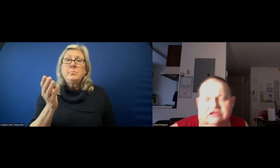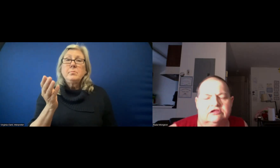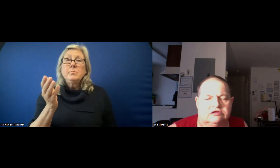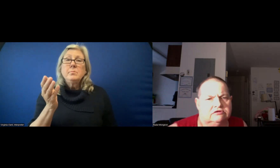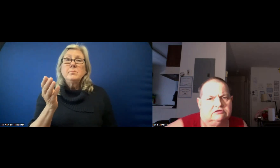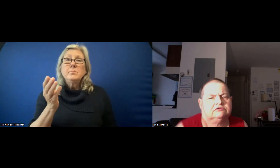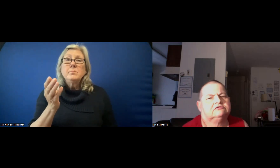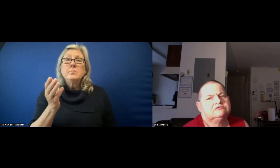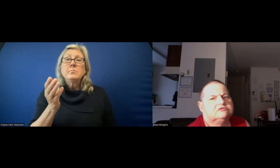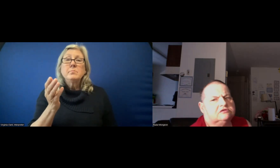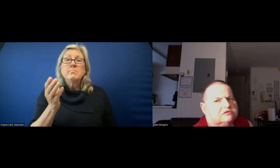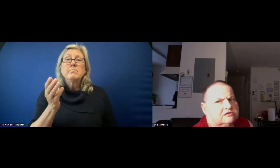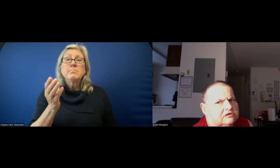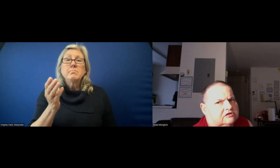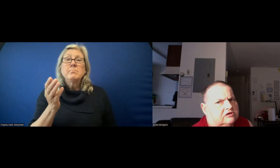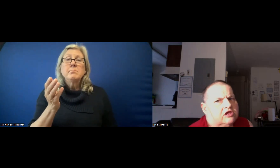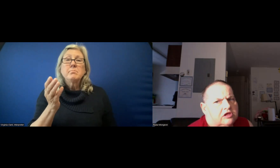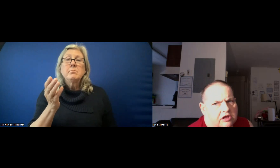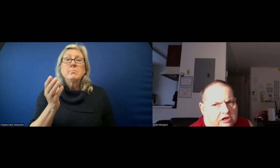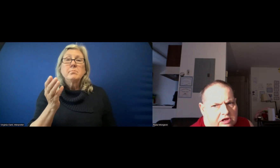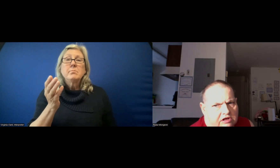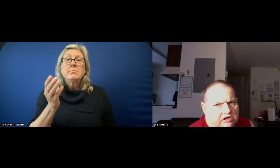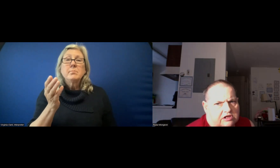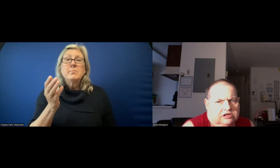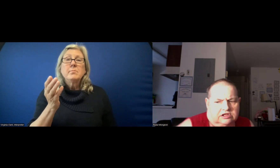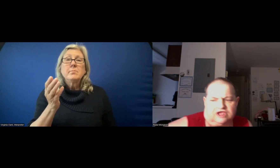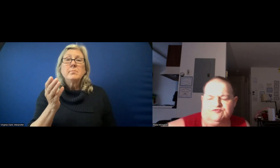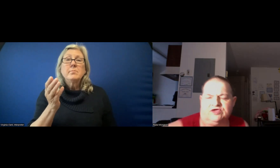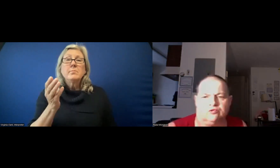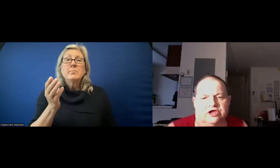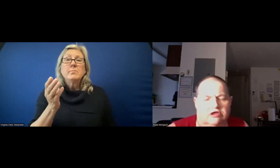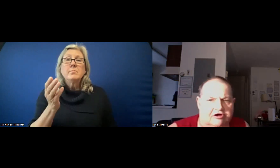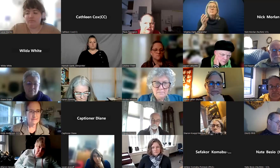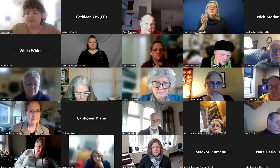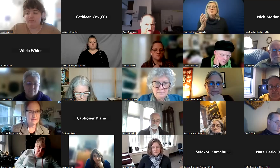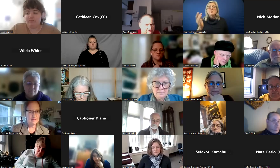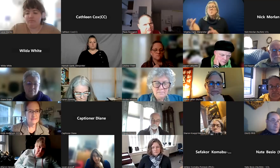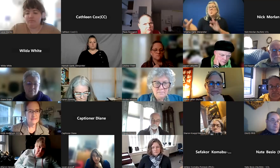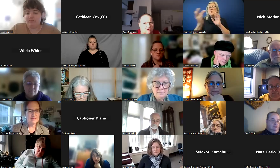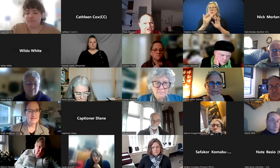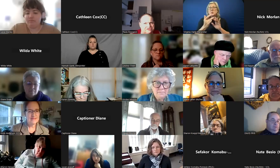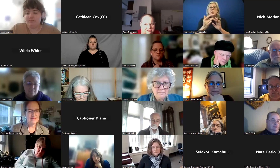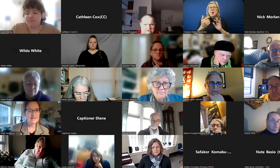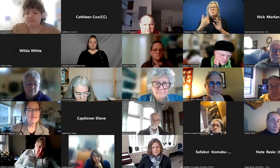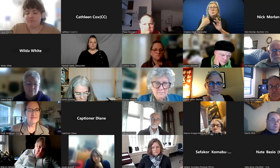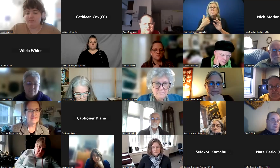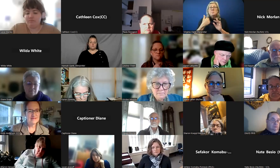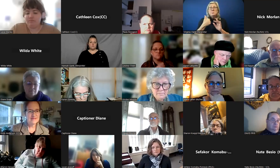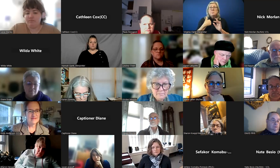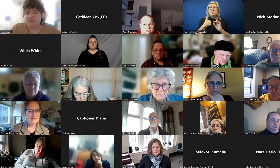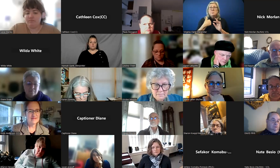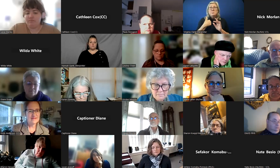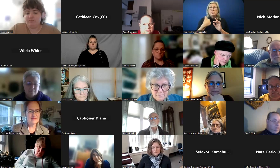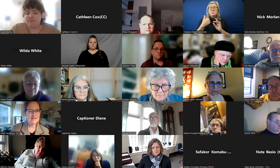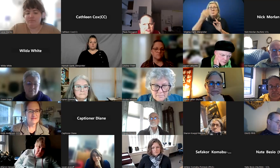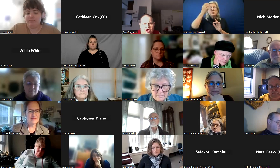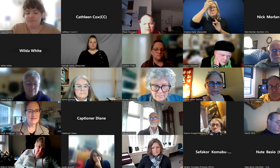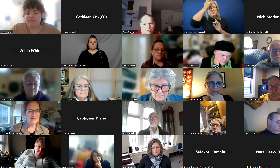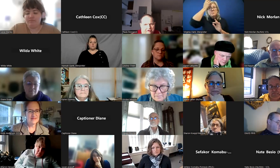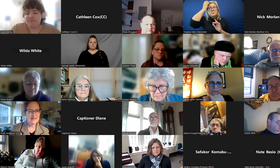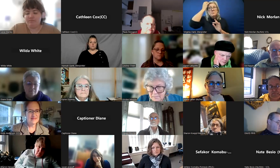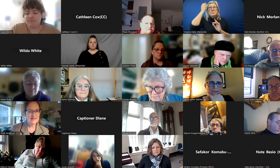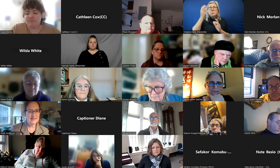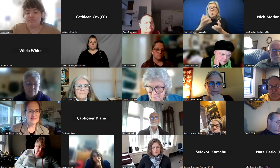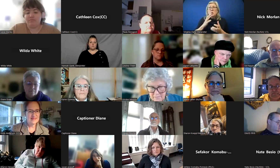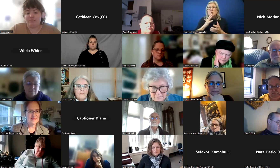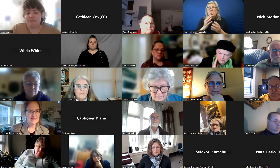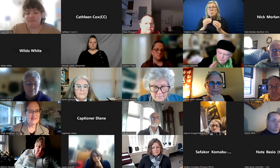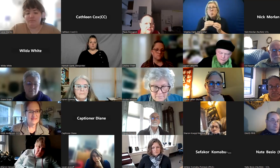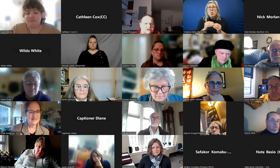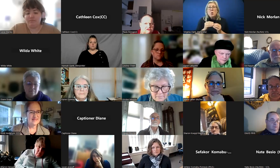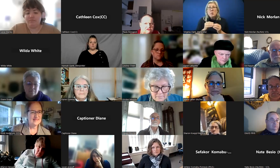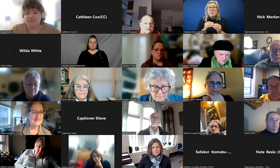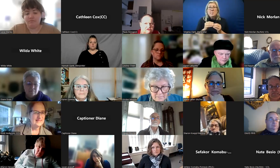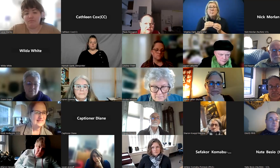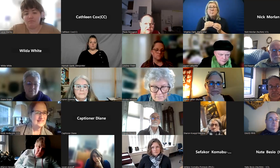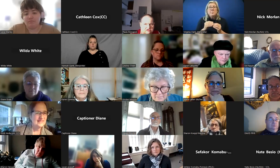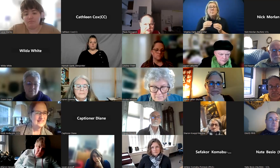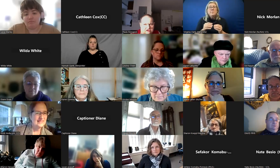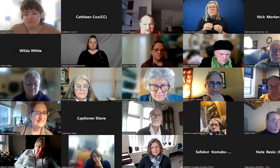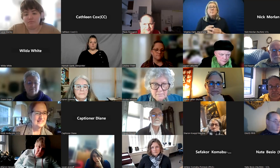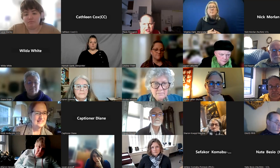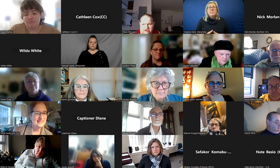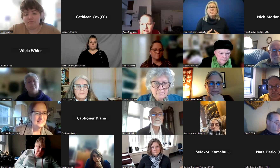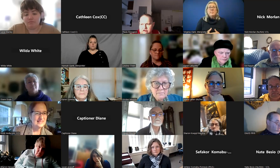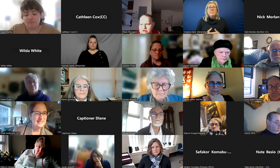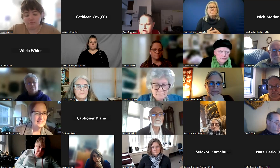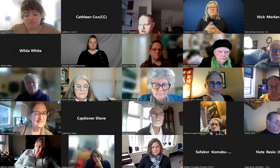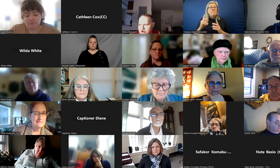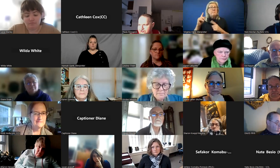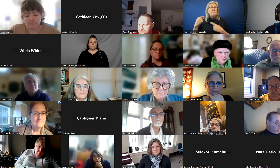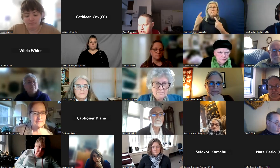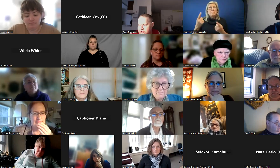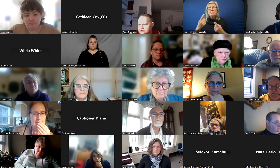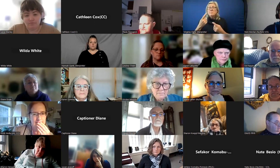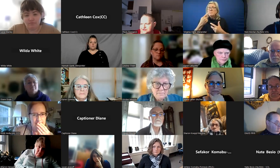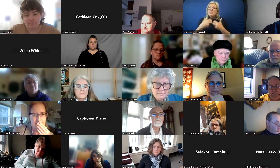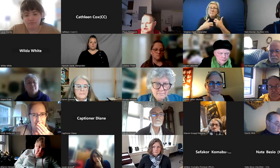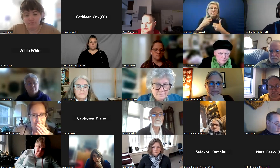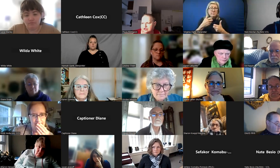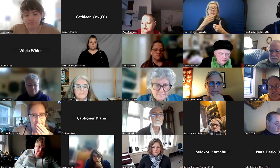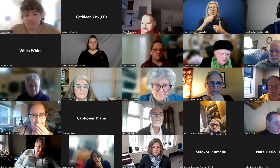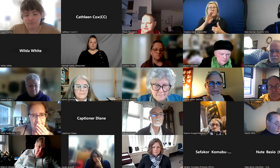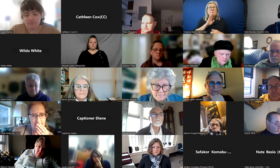give me a ring on wanting to talk more. It's been hard and frustrated because of some of